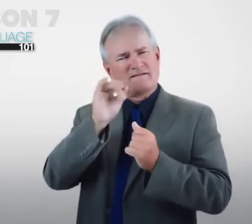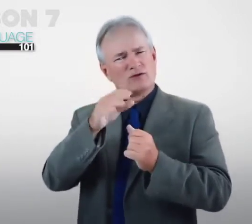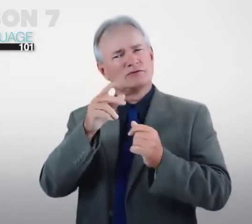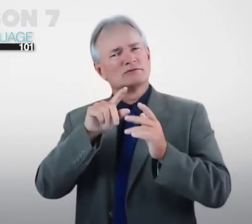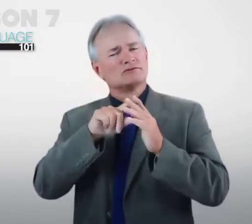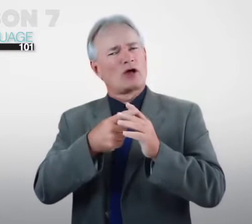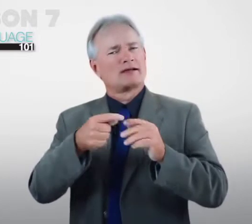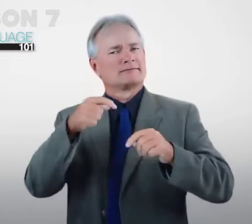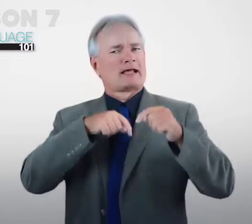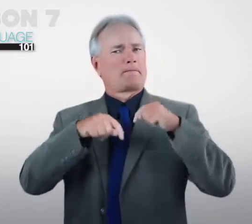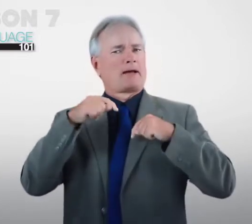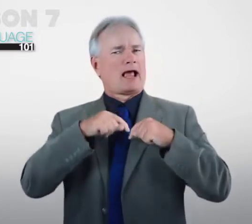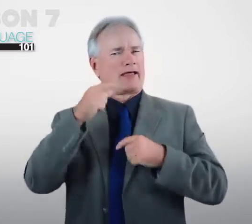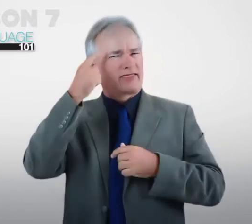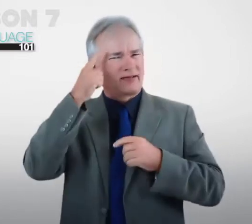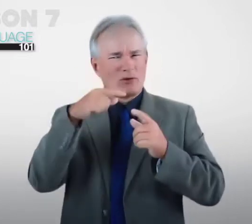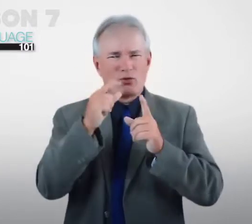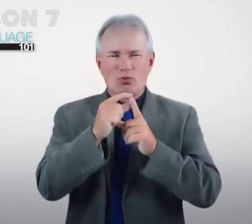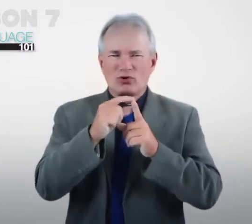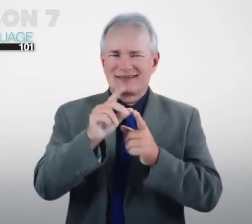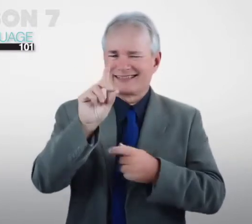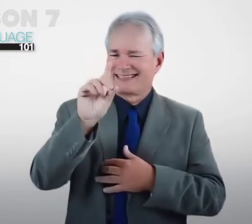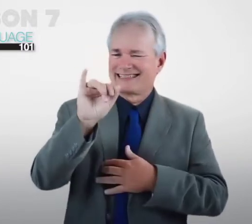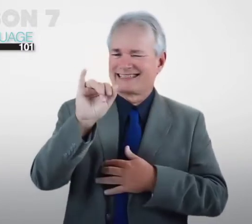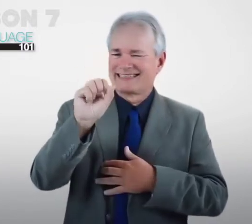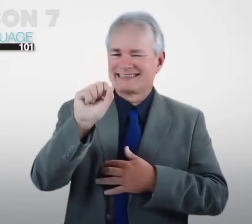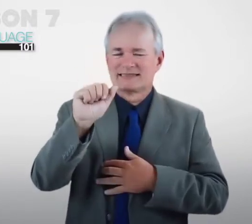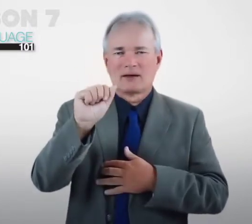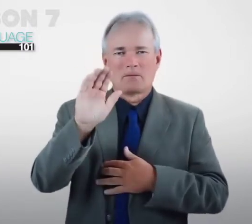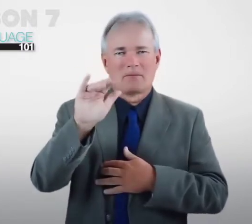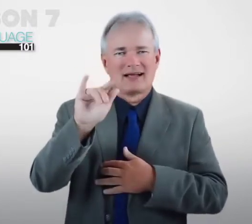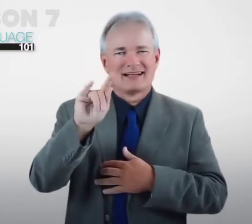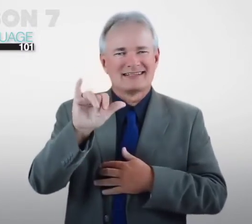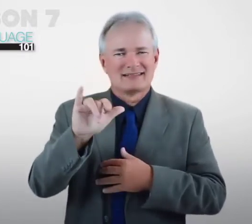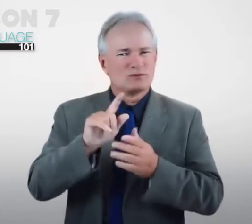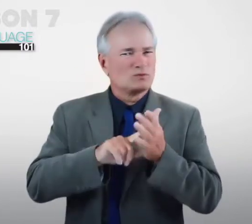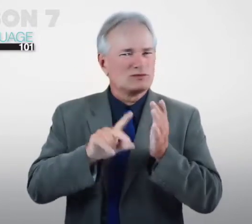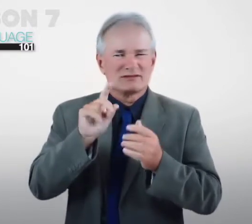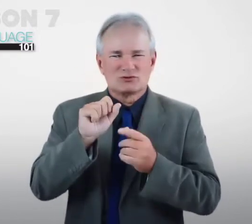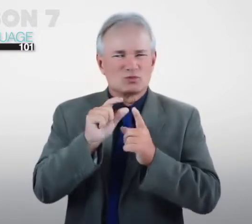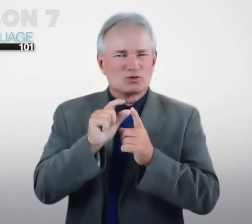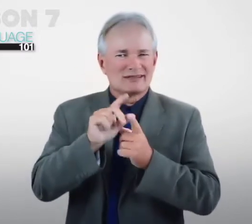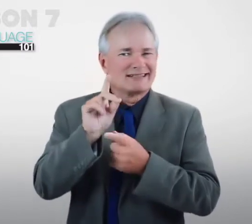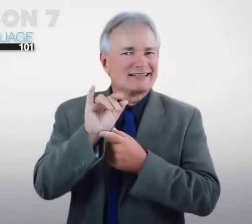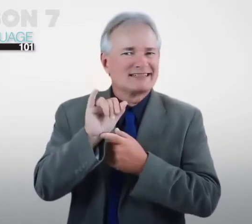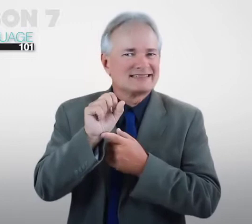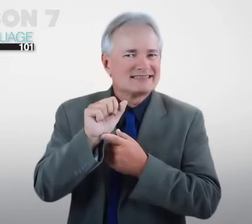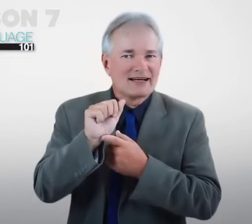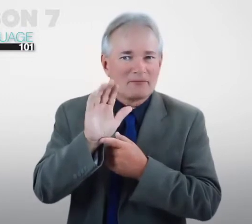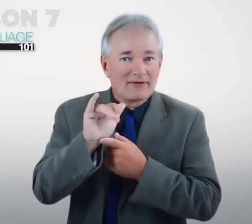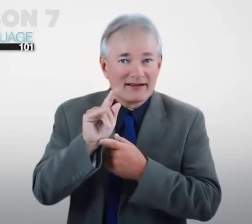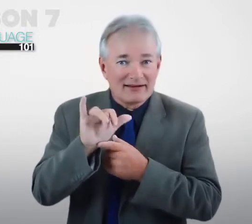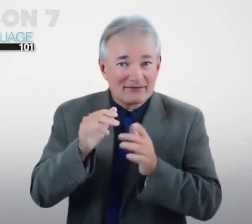So now if we start going back and thinking about the word disability,